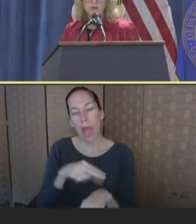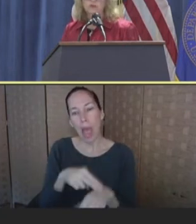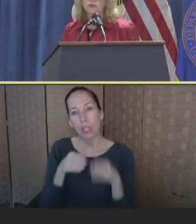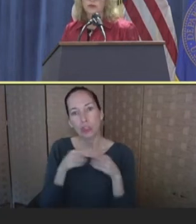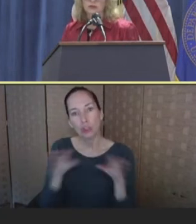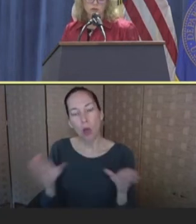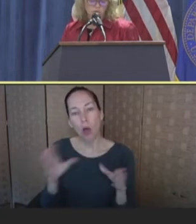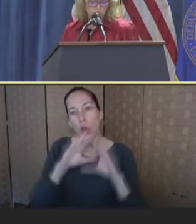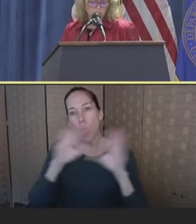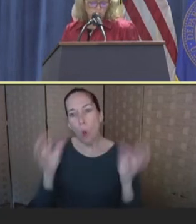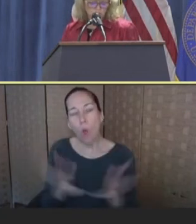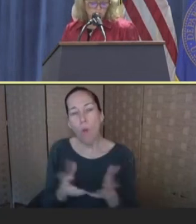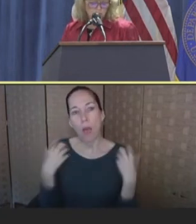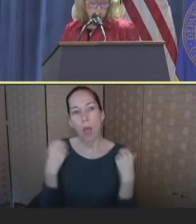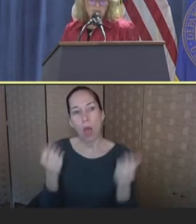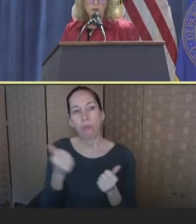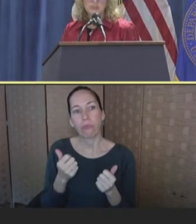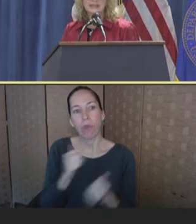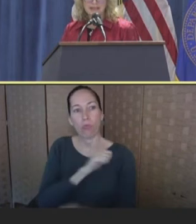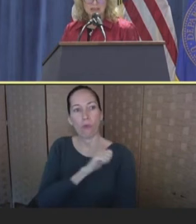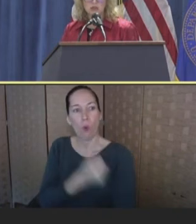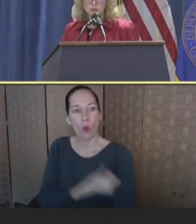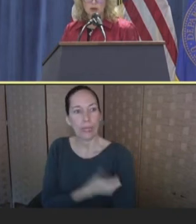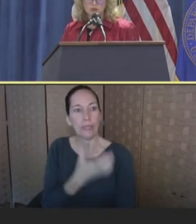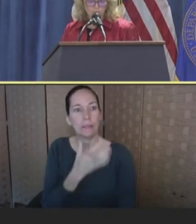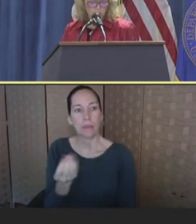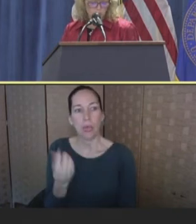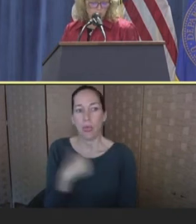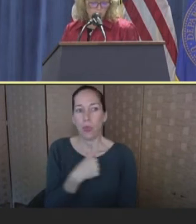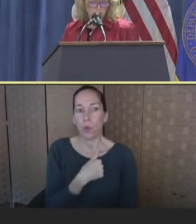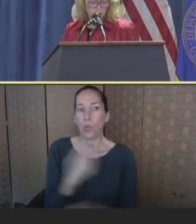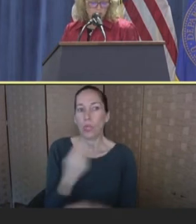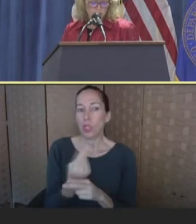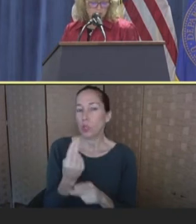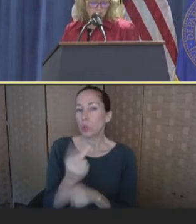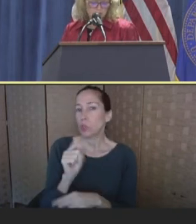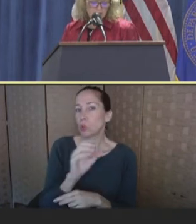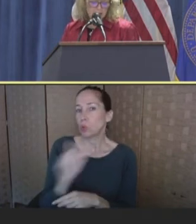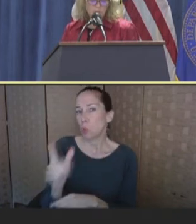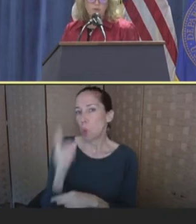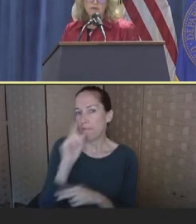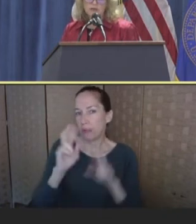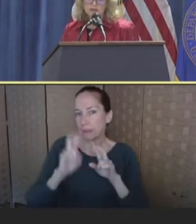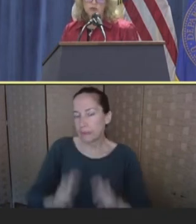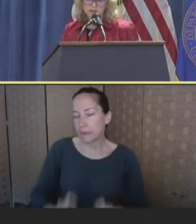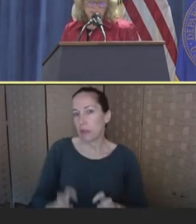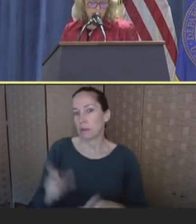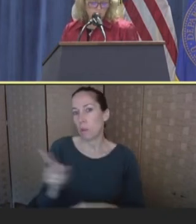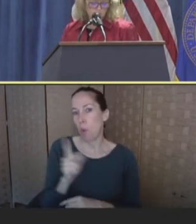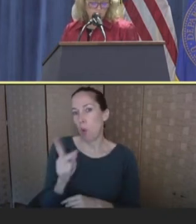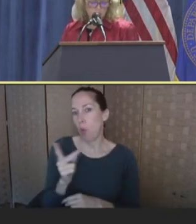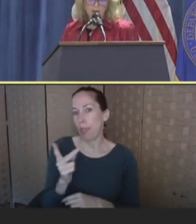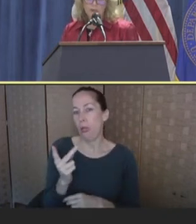Environmental surveillance tool was used to help assess the spread of polio in our communities, and previously stored samples were evaluated.